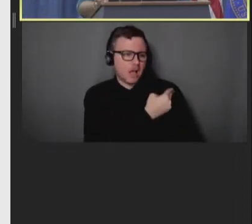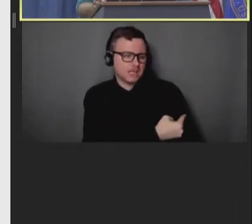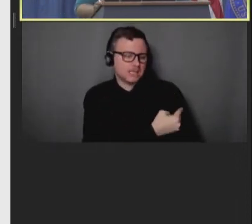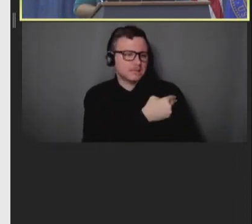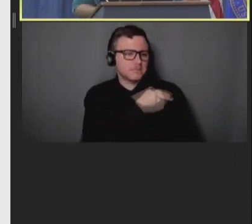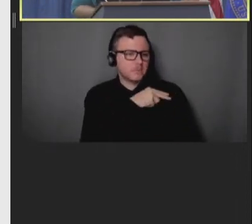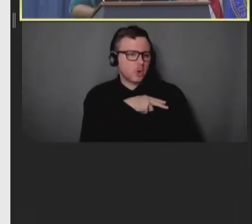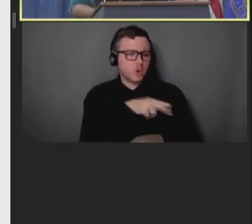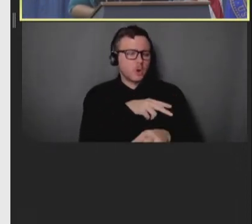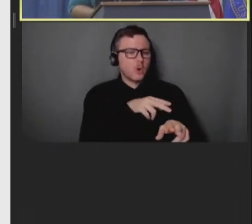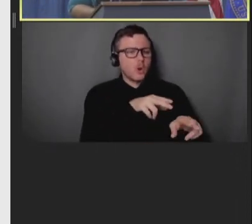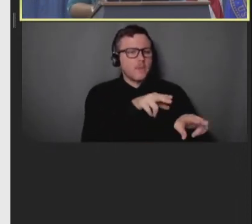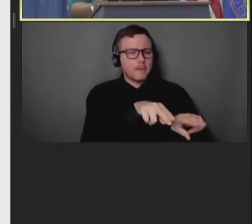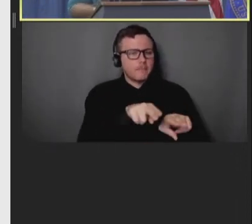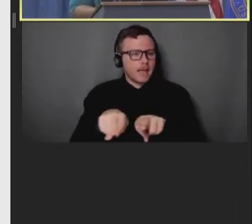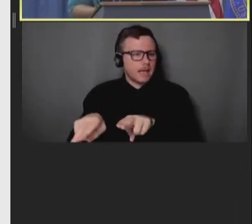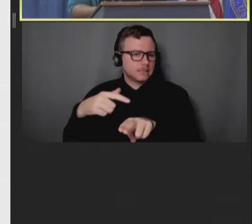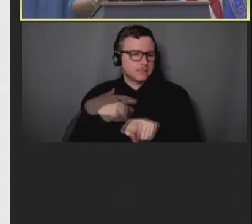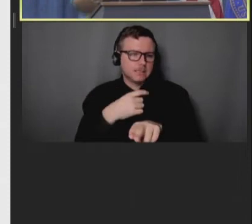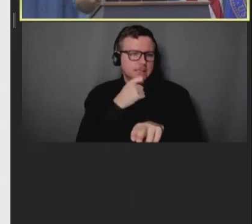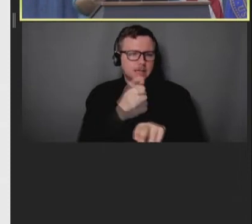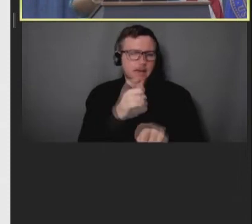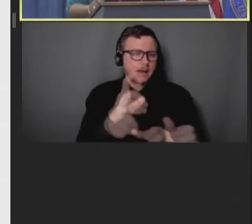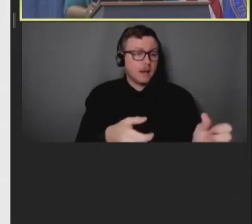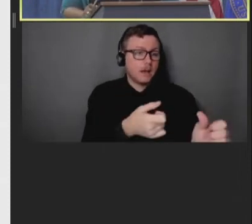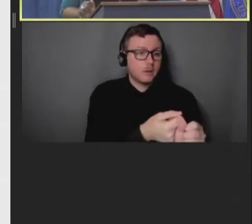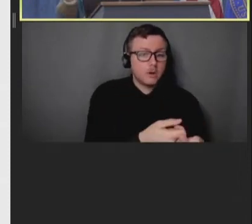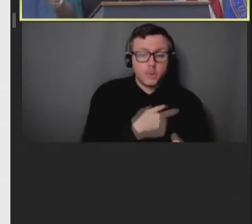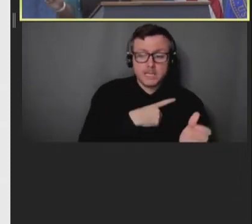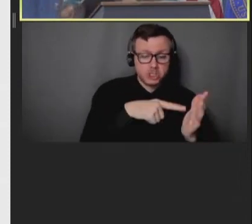update. Why didn't it update? And it's like, well, we checked this system, but that system